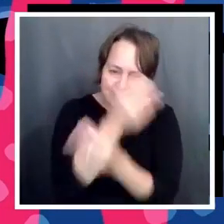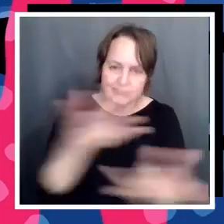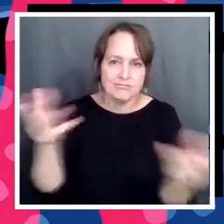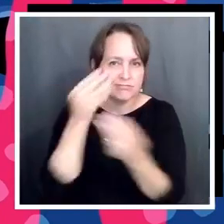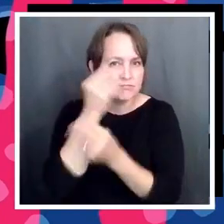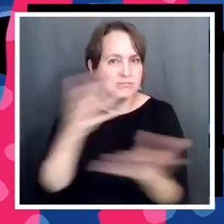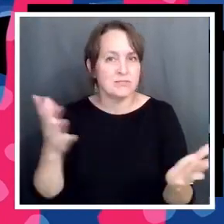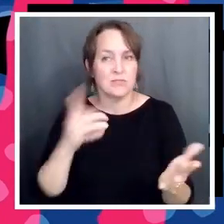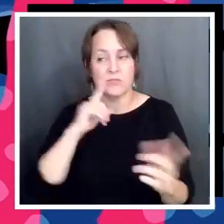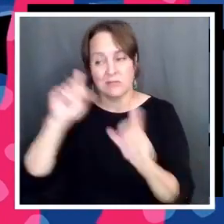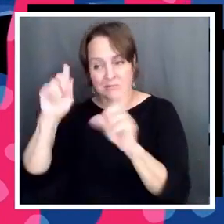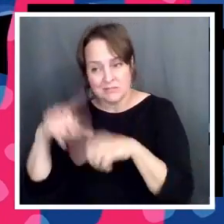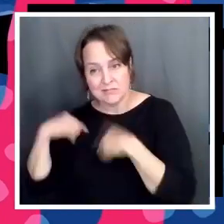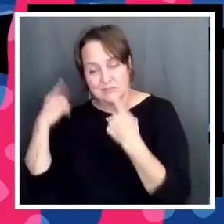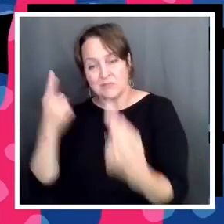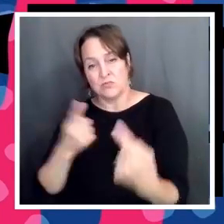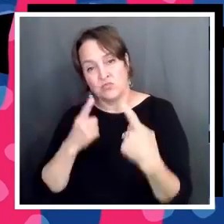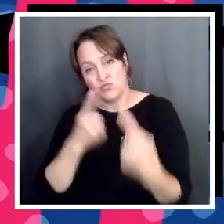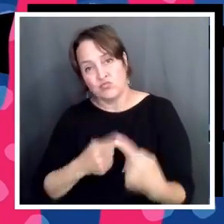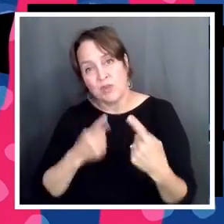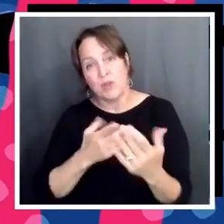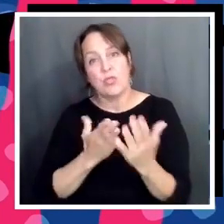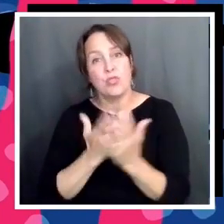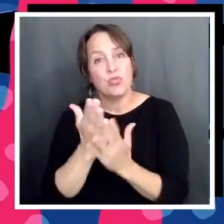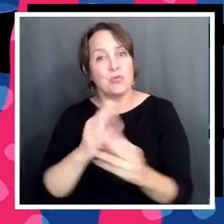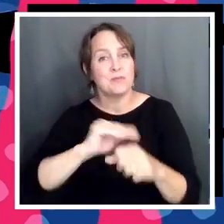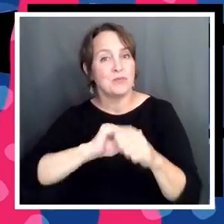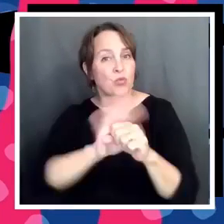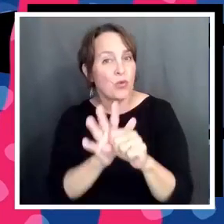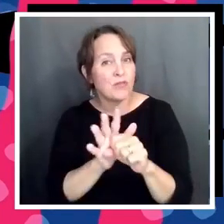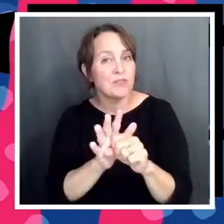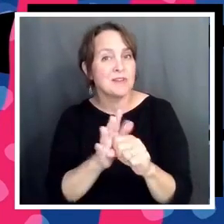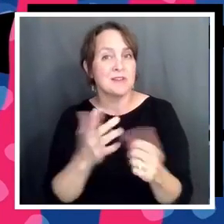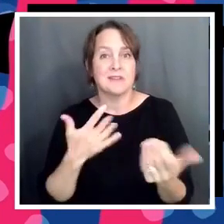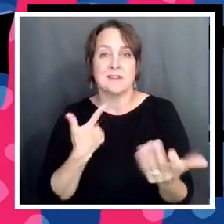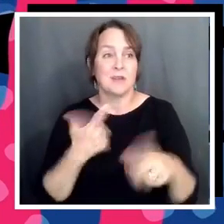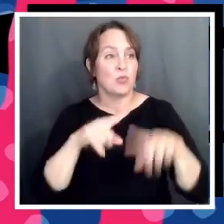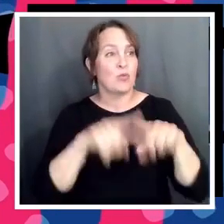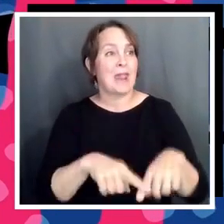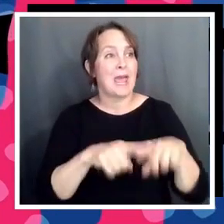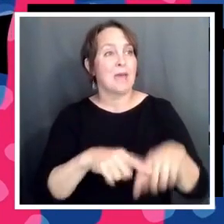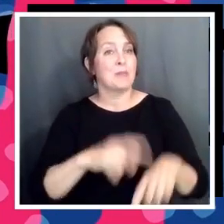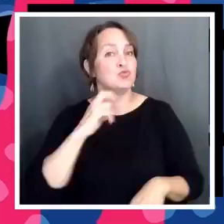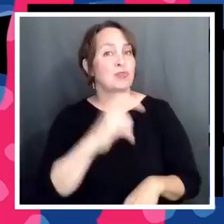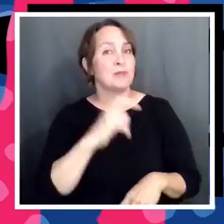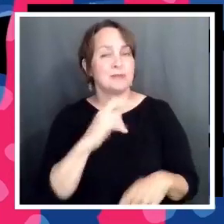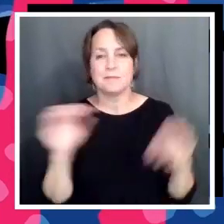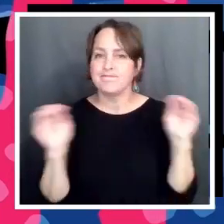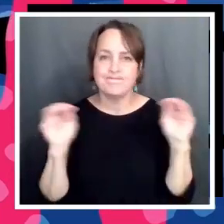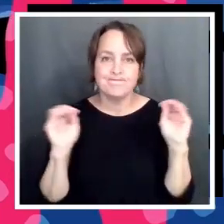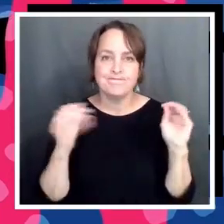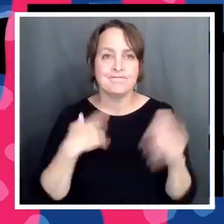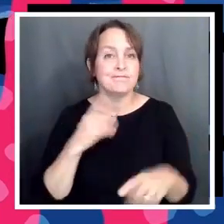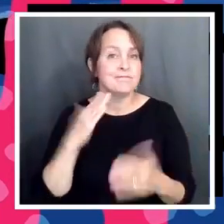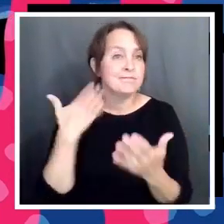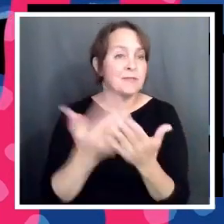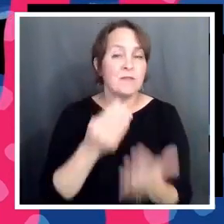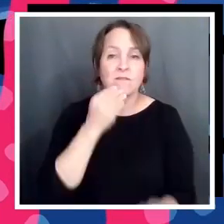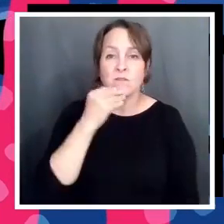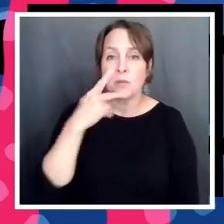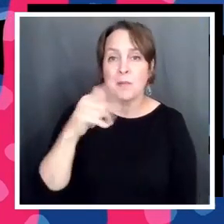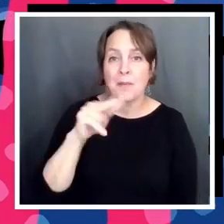PLEASE CONTINUE TO DO THAT.